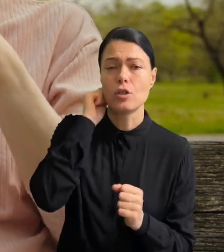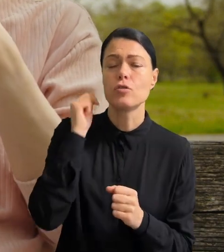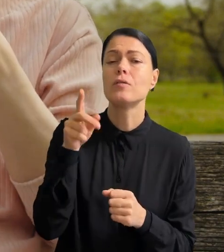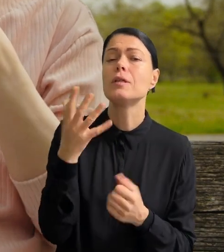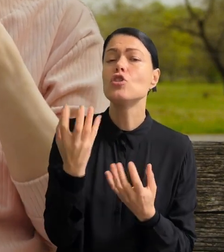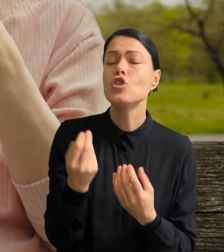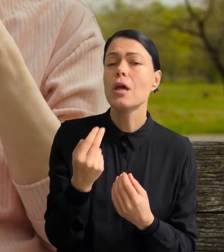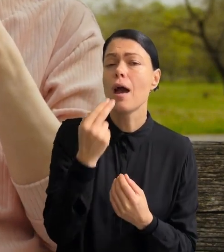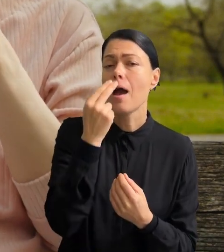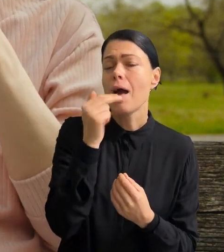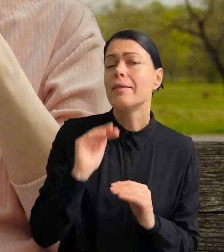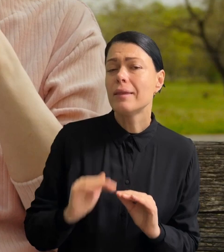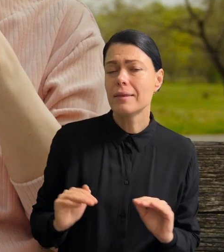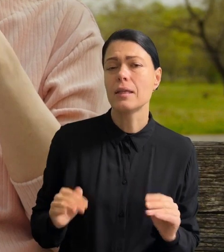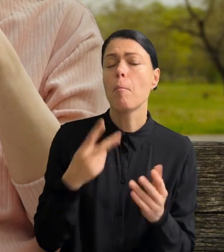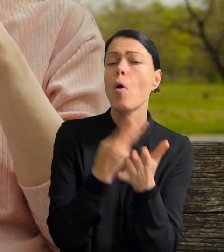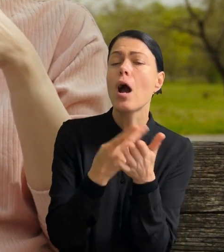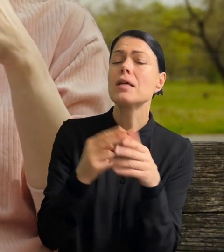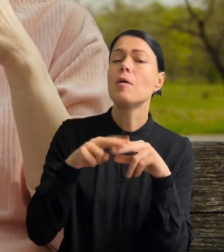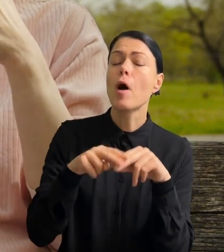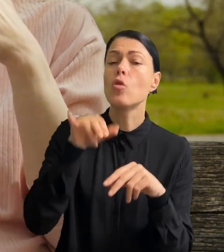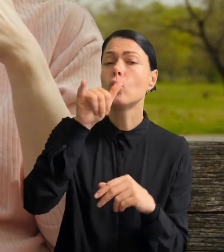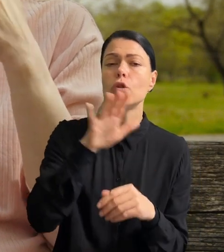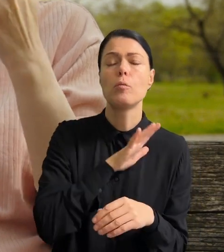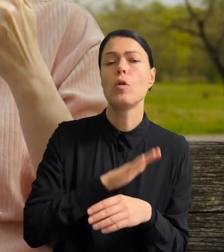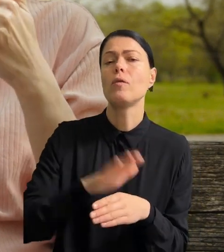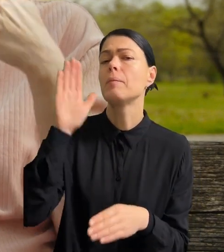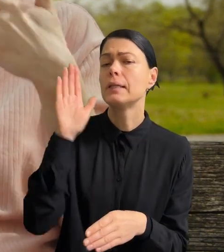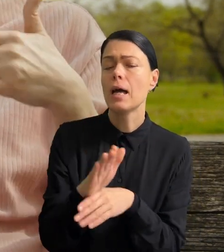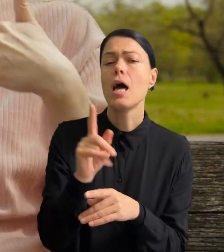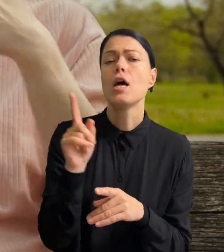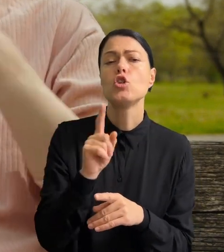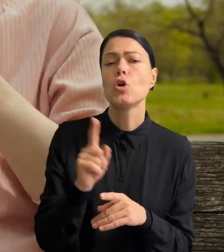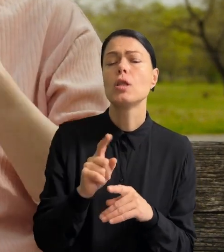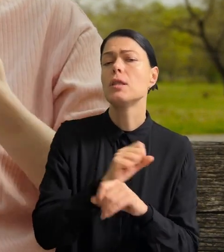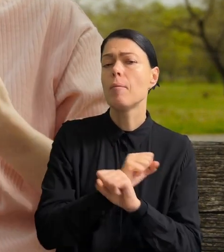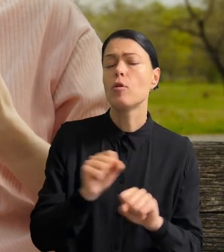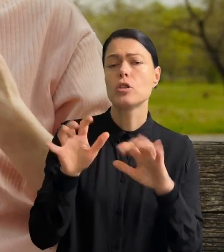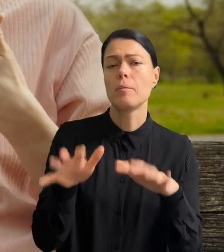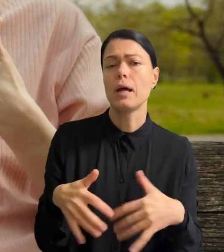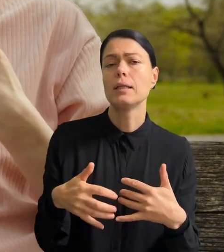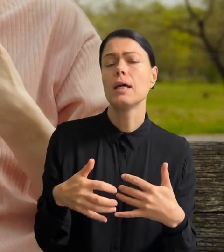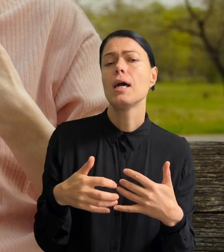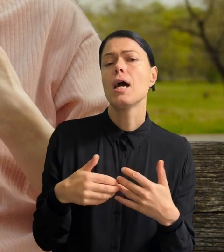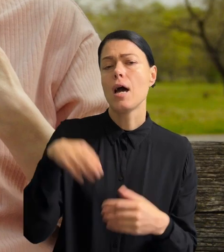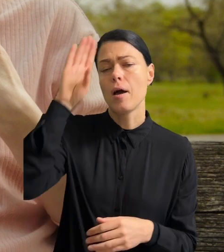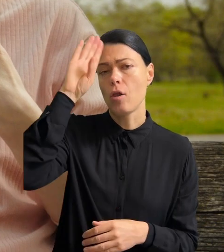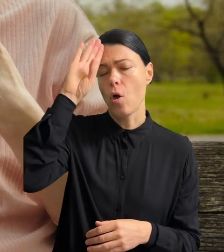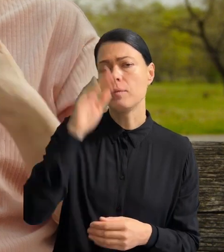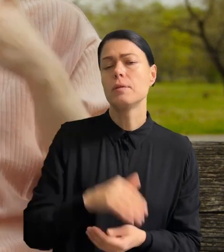We showed the passport. But apparently, they had an order that my son was not to be allowed on the train.